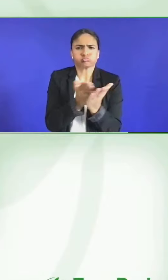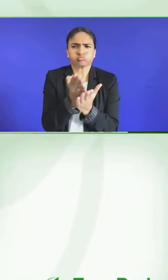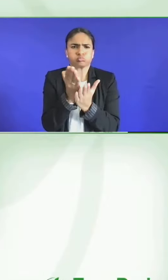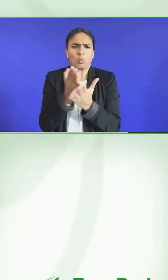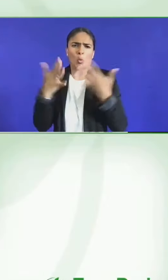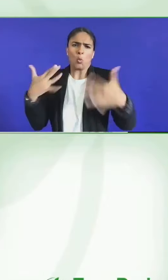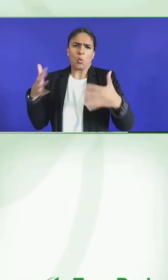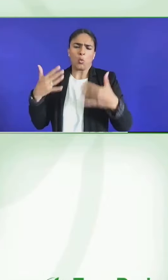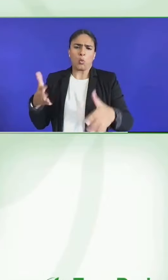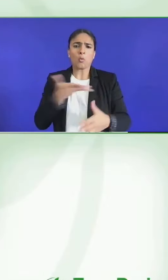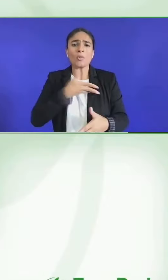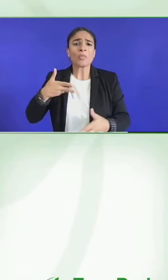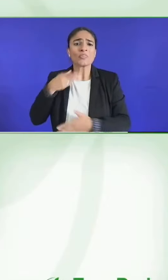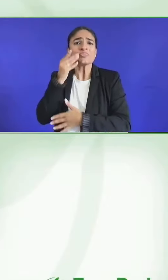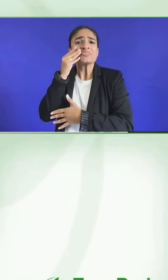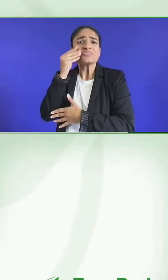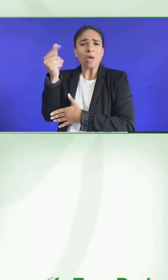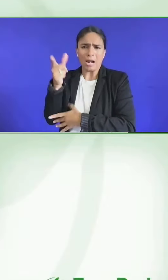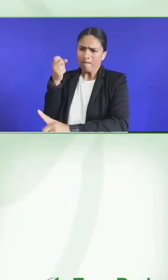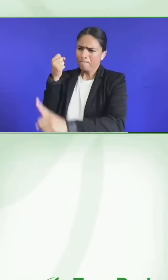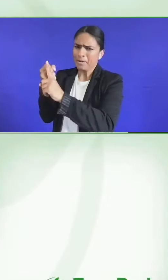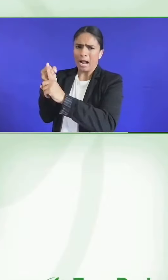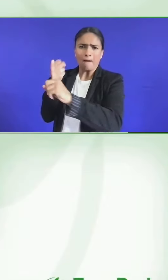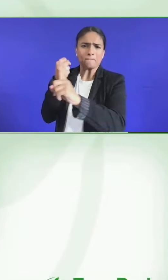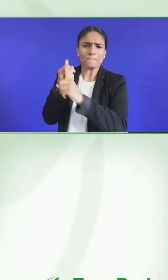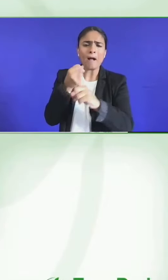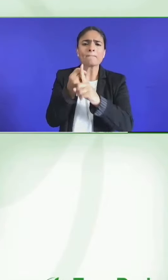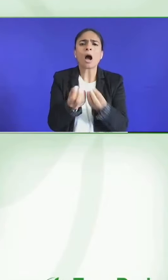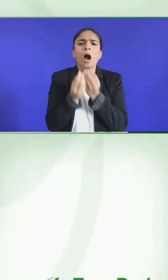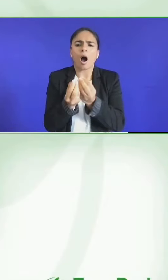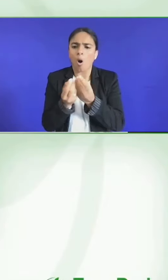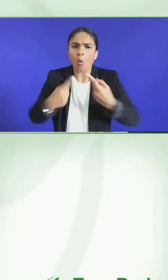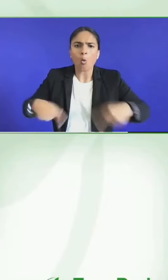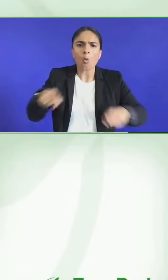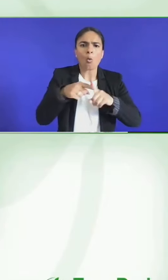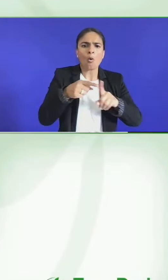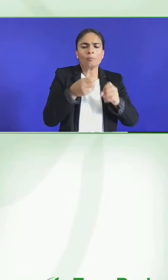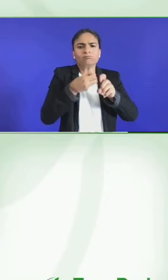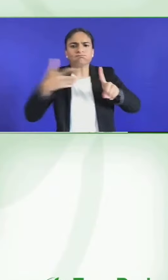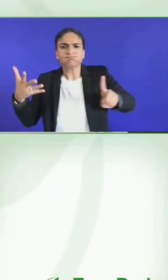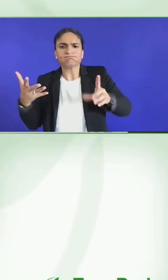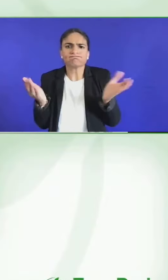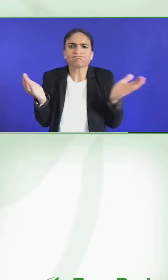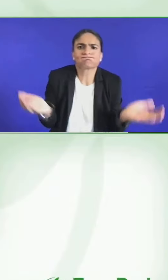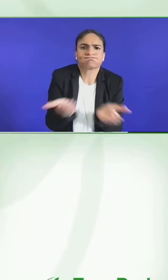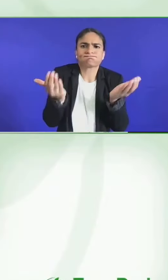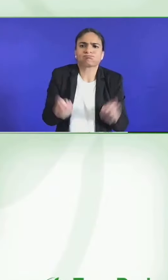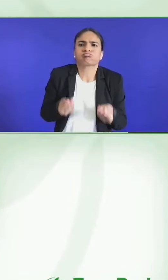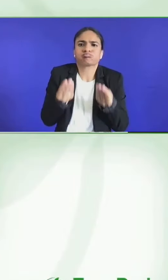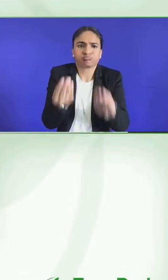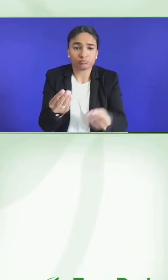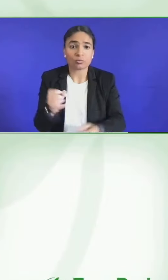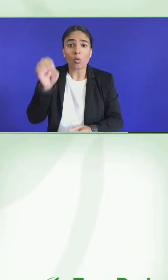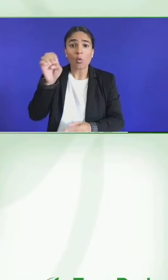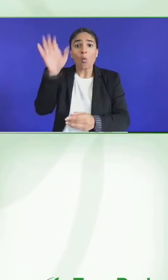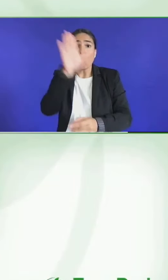that impacts gender equality related issues too. So we need to talk about care also from a gender equality perspective